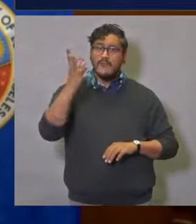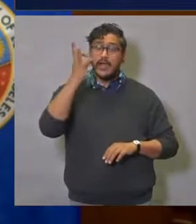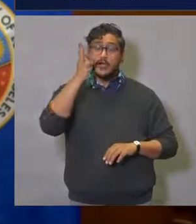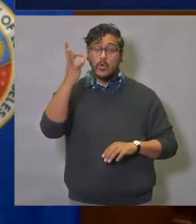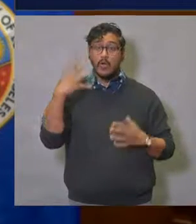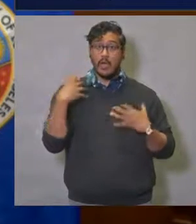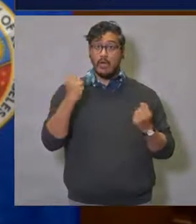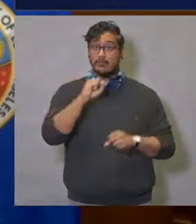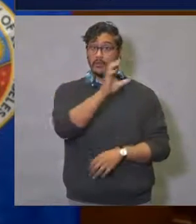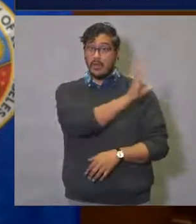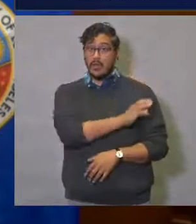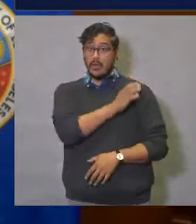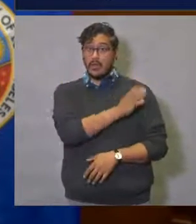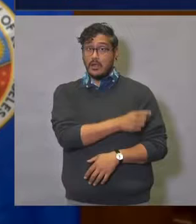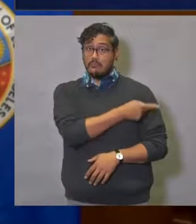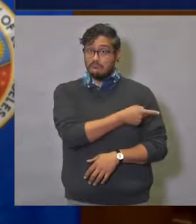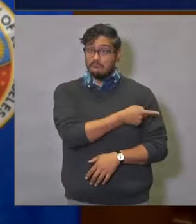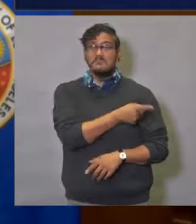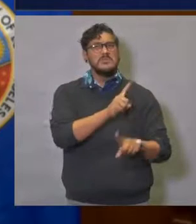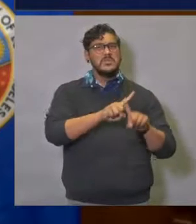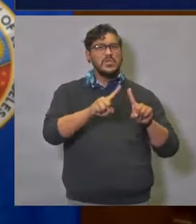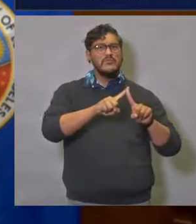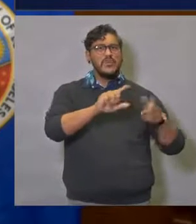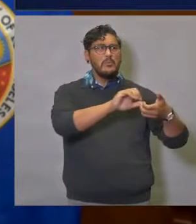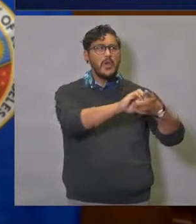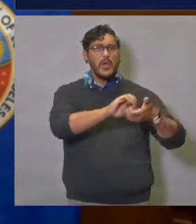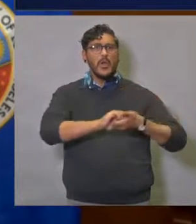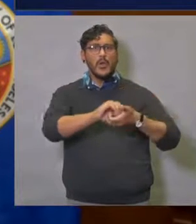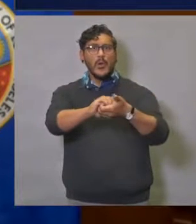OF OUR RESIDENTS.